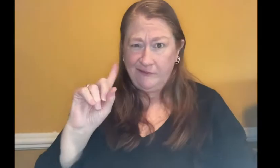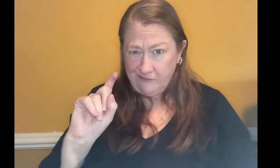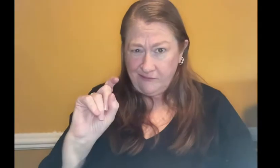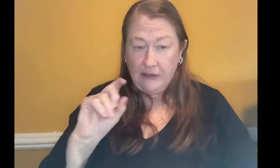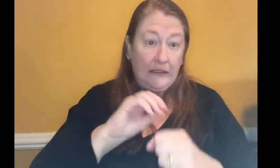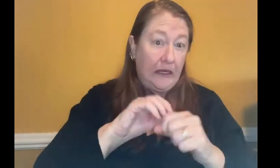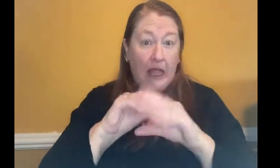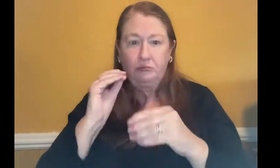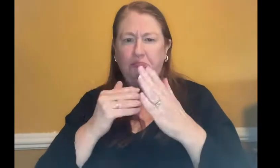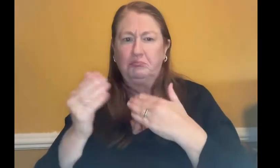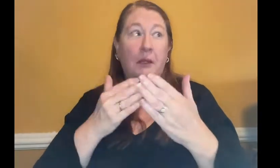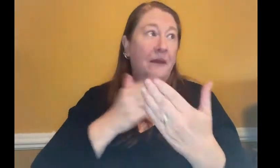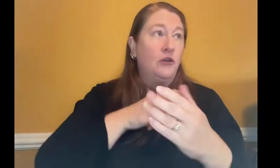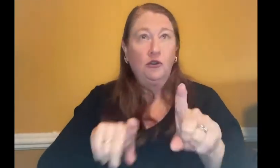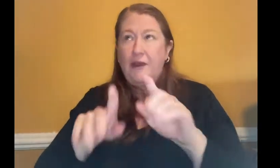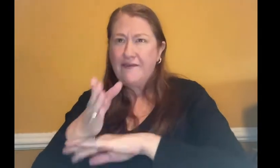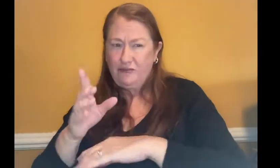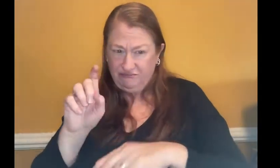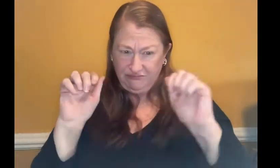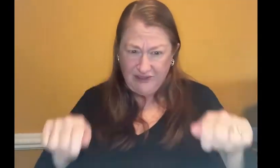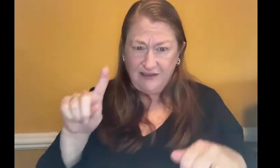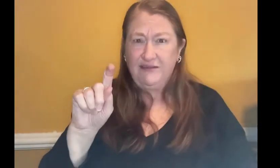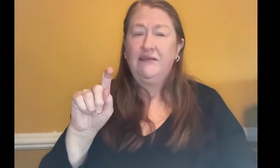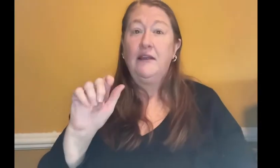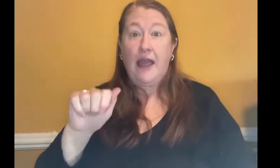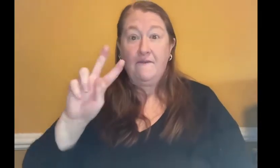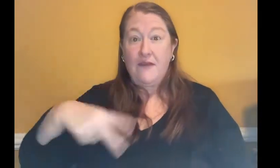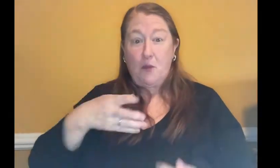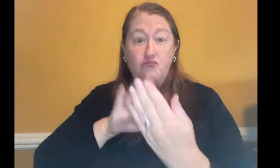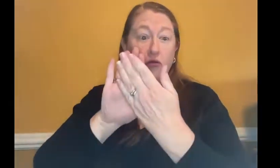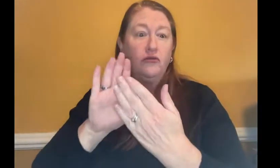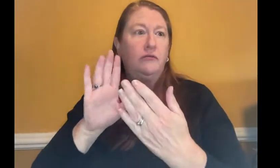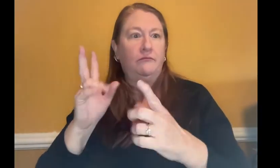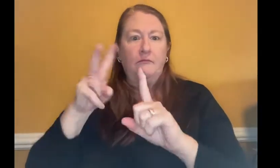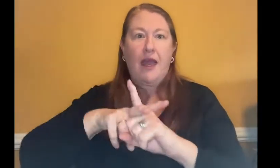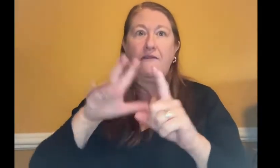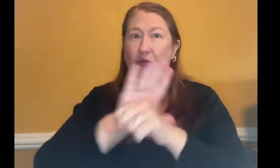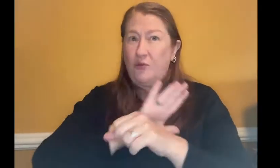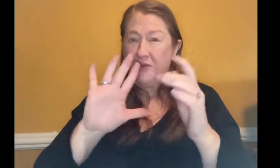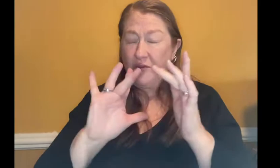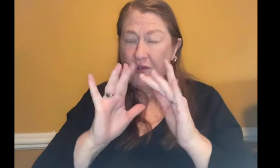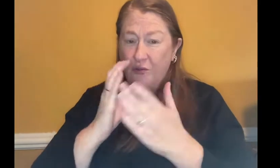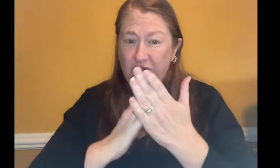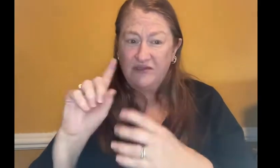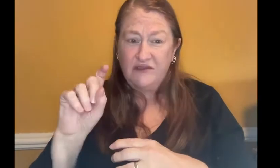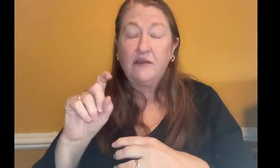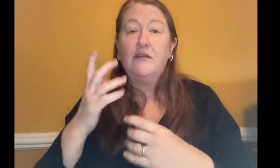Whether students are doing work inside and outside of class, before, during and after class, can the flipped approach apply to a fully online class?